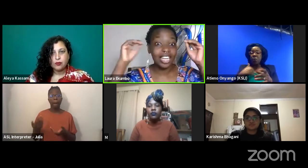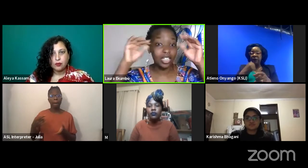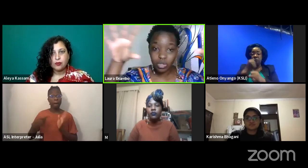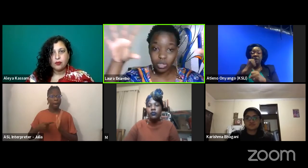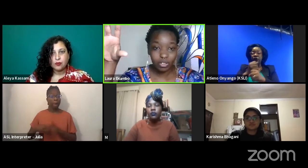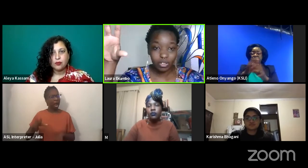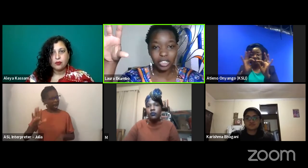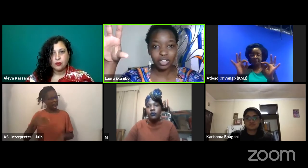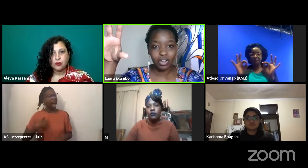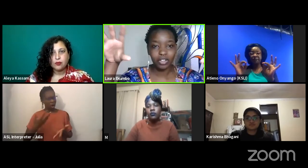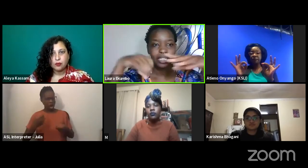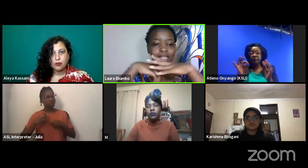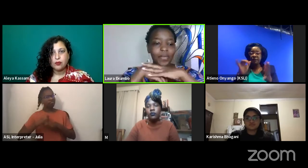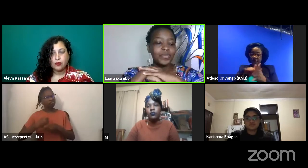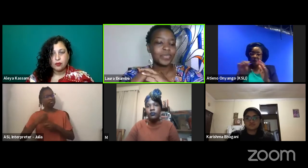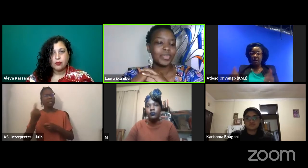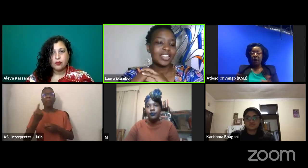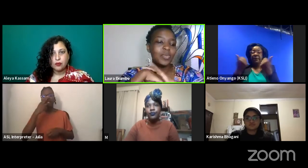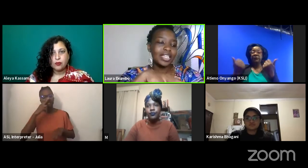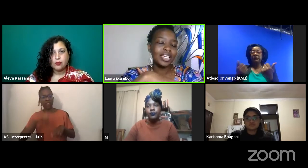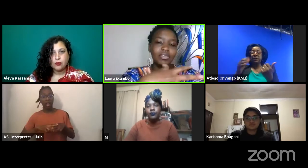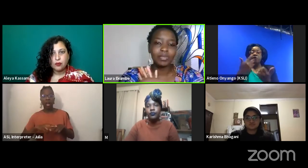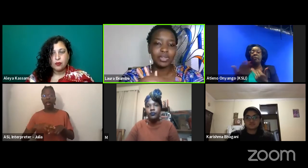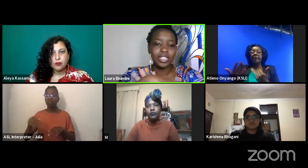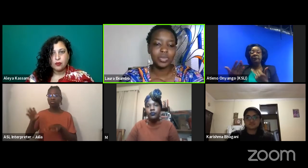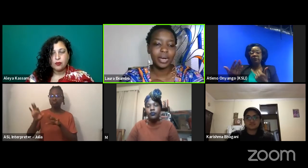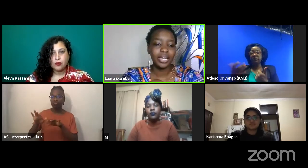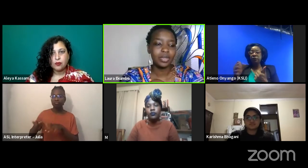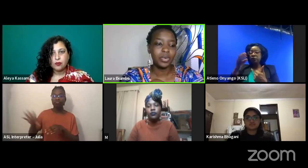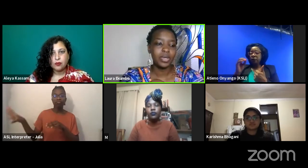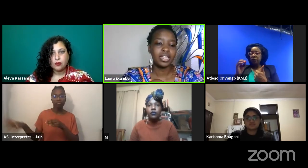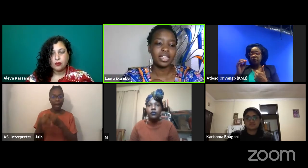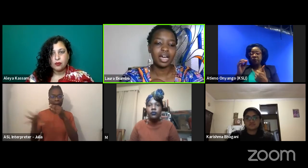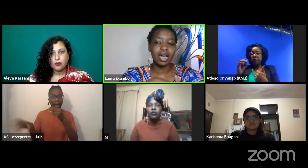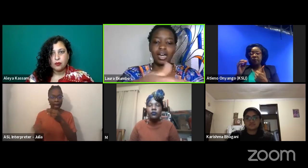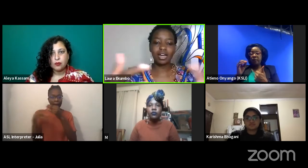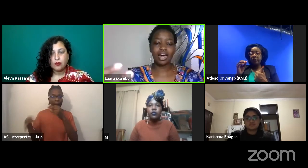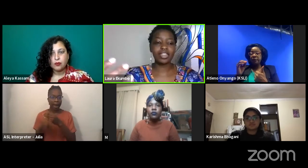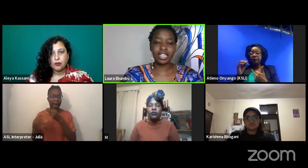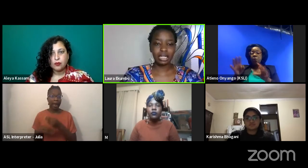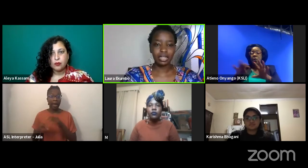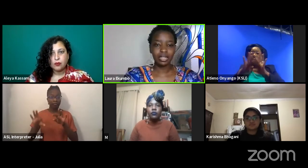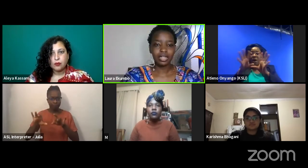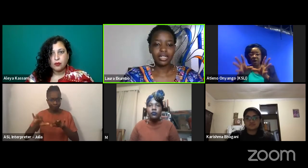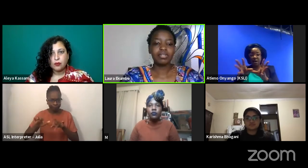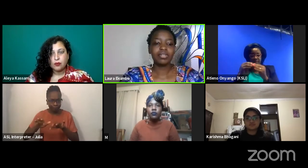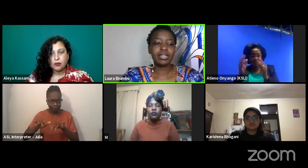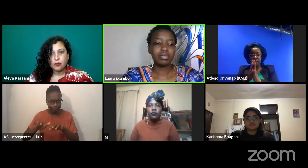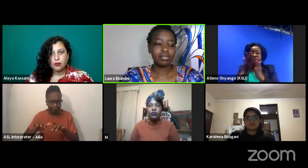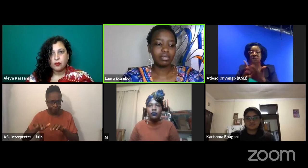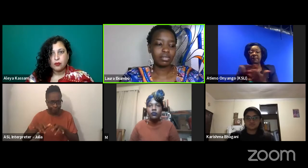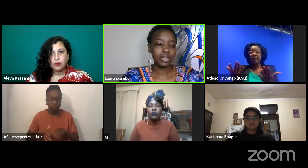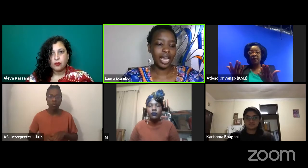And that goes on the visioning document. So by the end of that process we wind up with a thing that